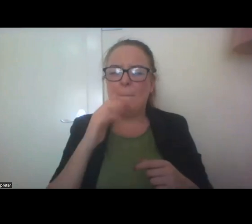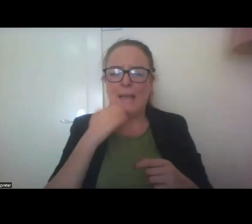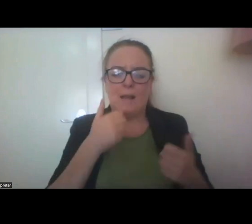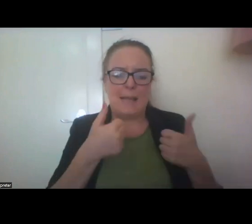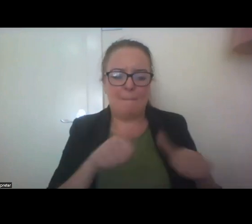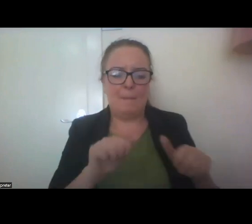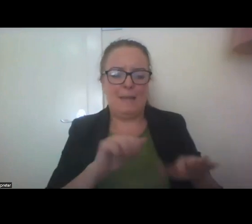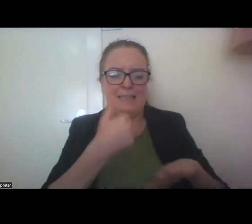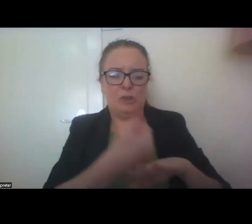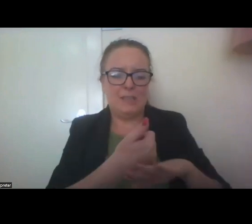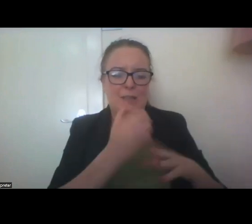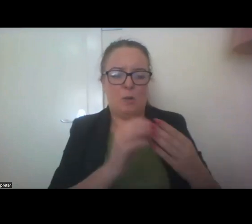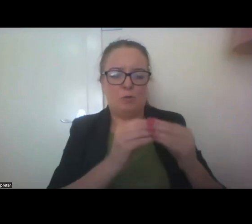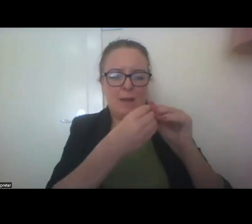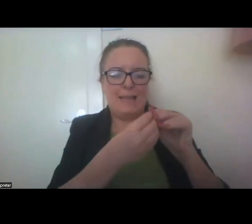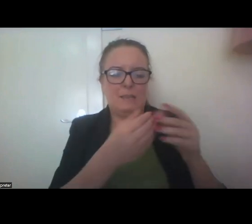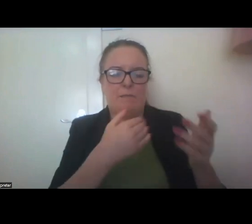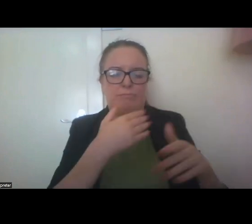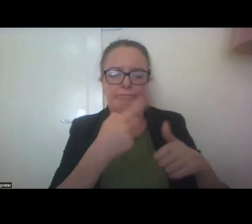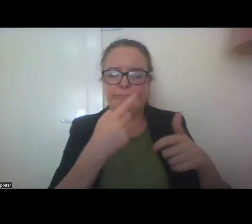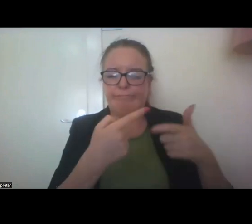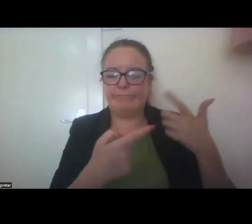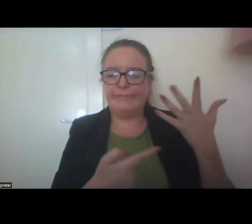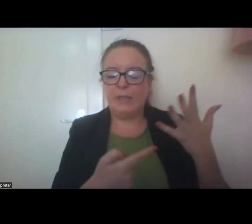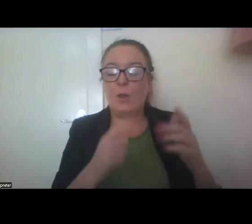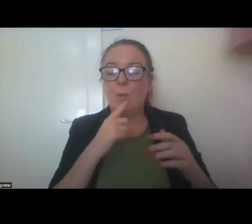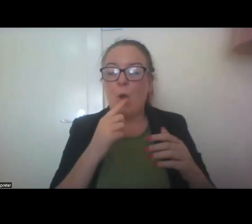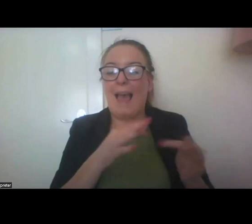But after that, sustaining the codes